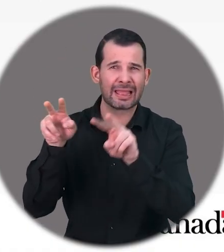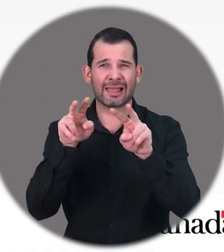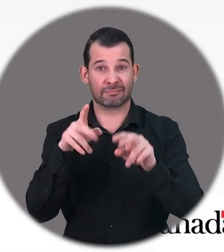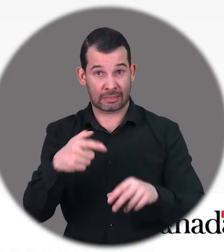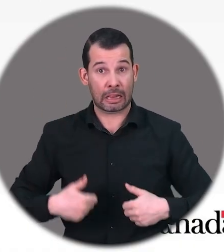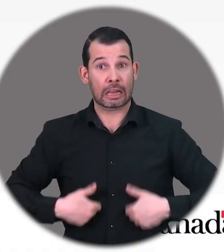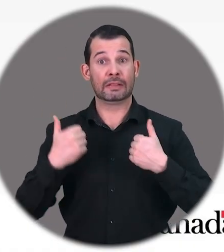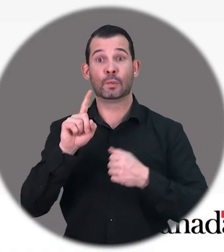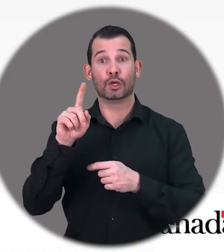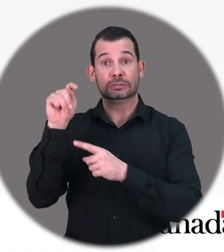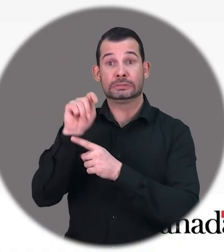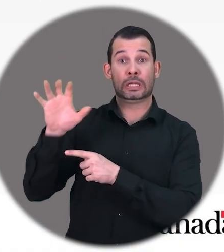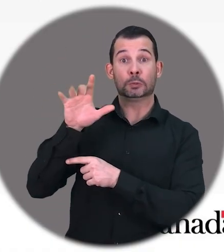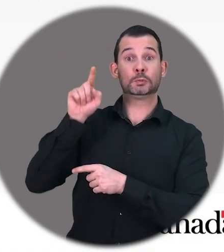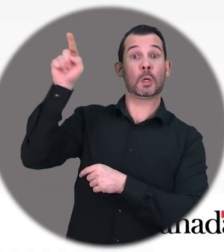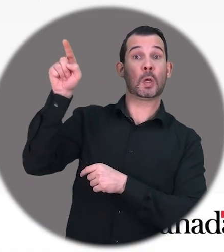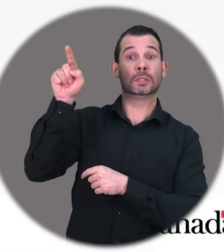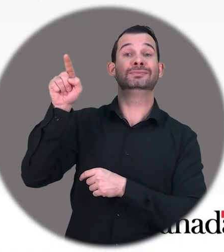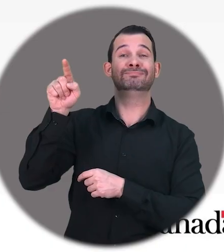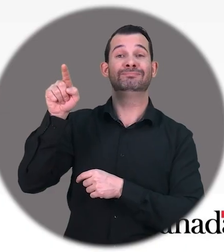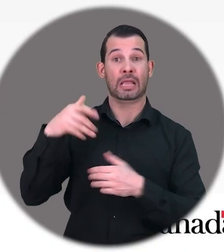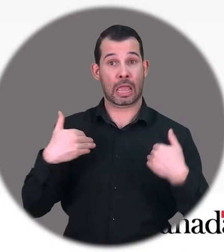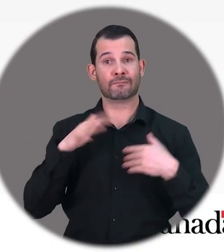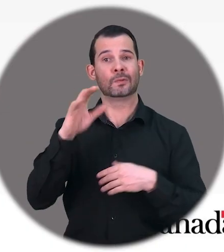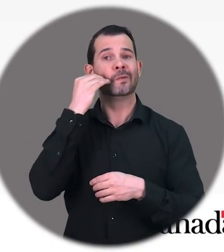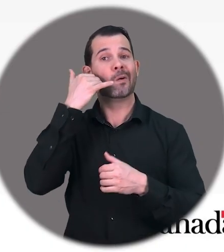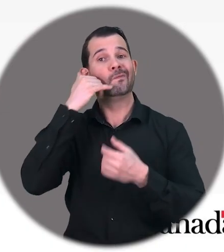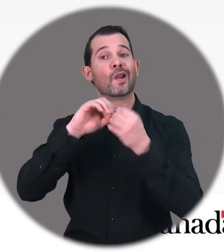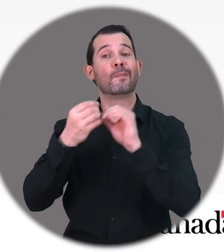and you live in the territories and have an 867-area code,